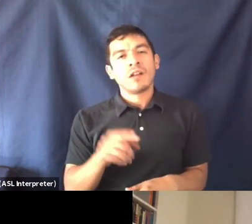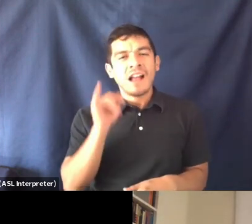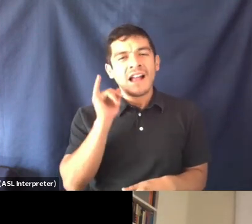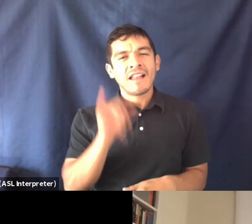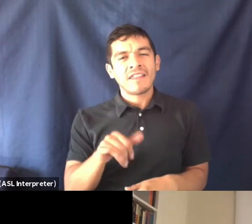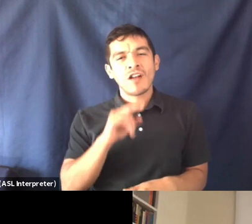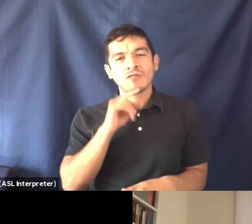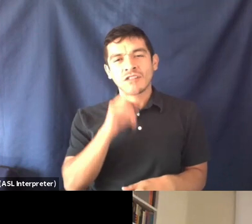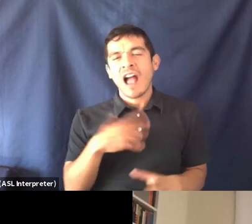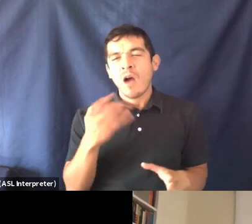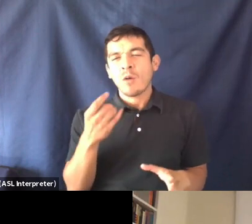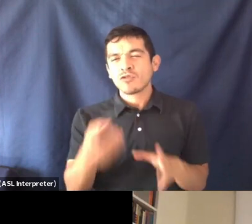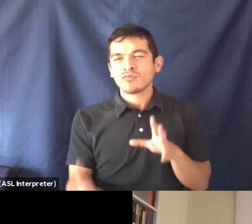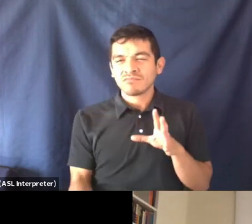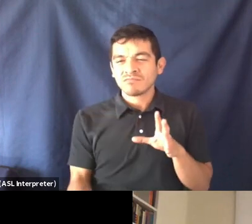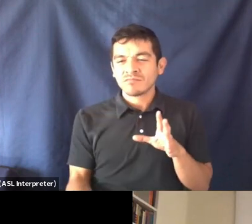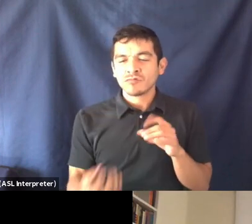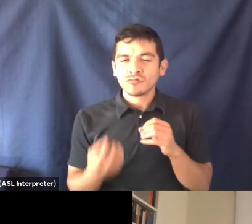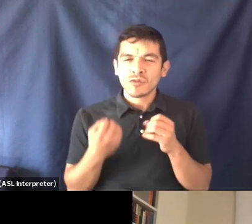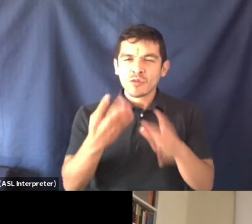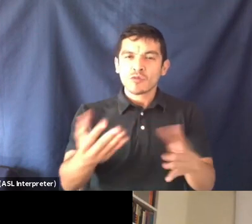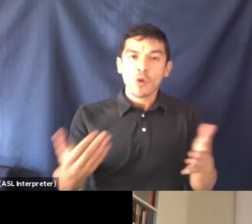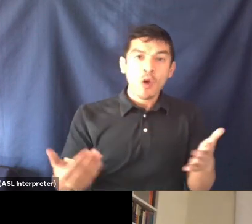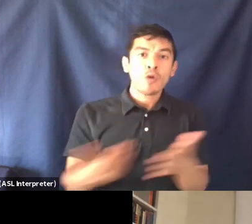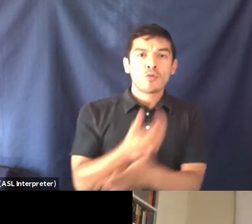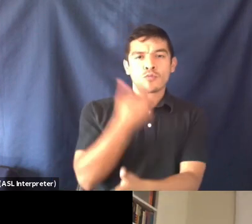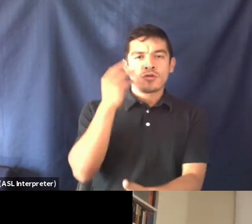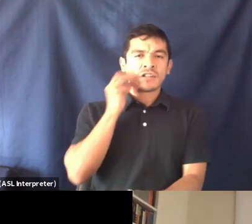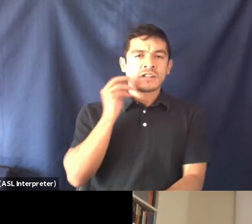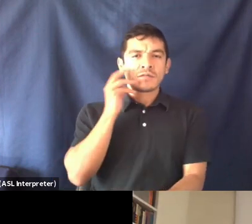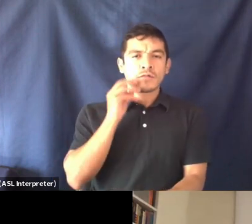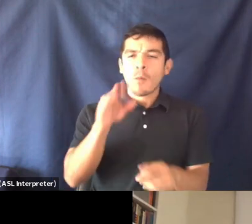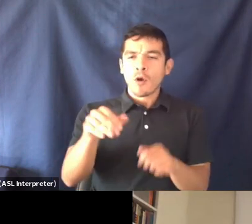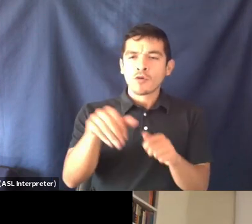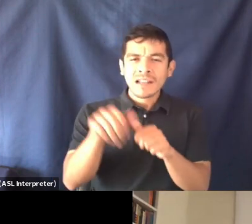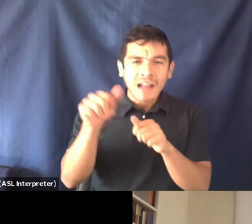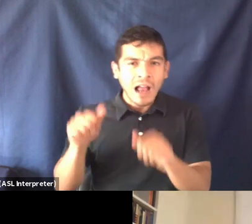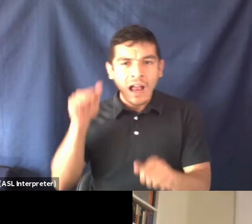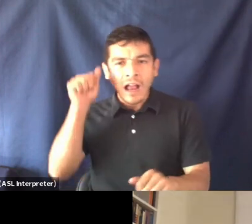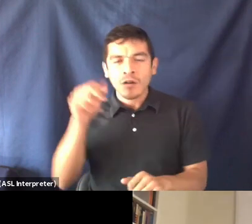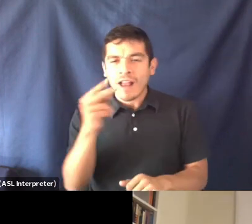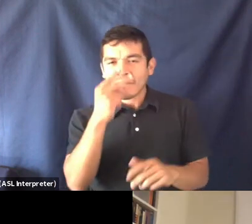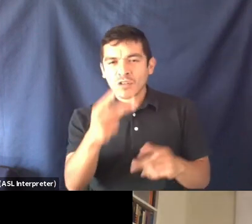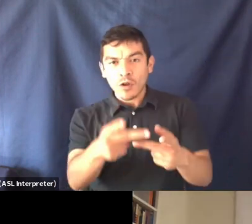from what you're familiar with and put you in audio and visual space that might even just attempt